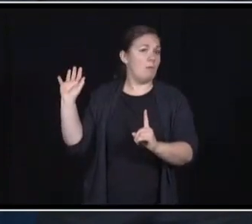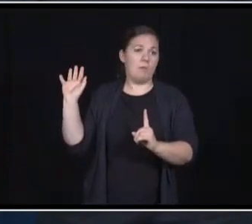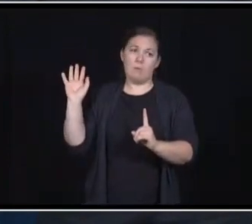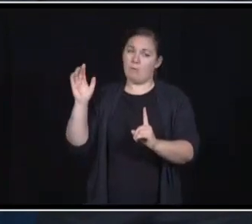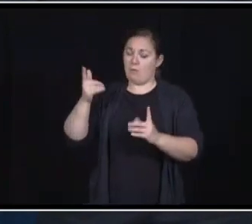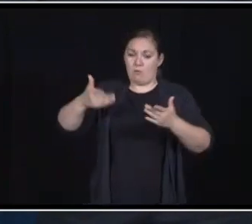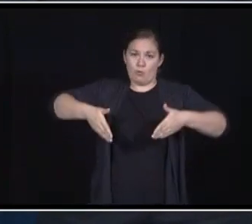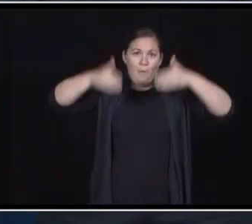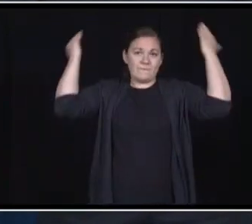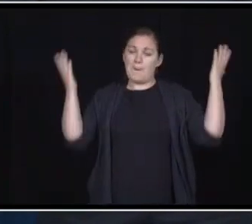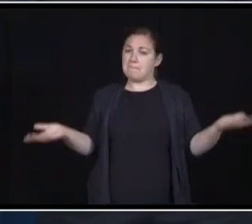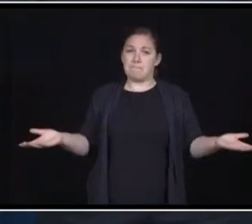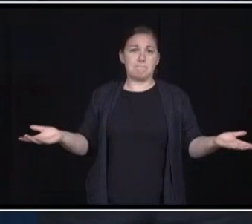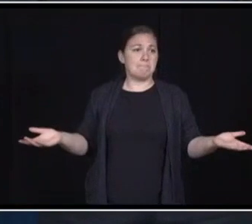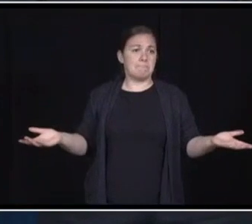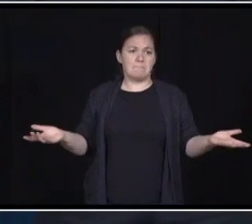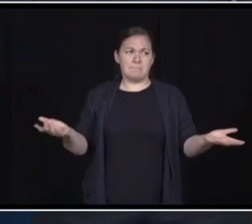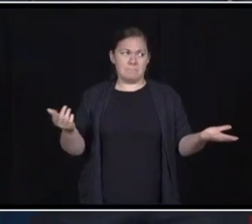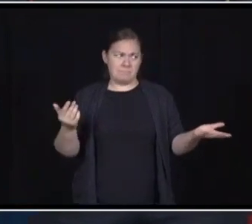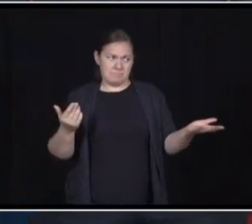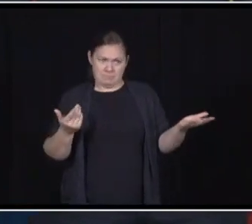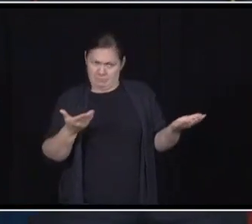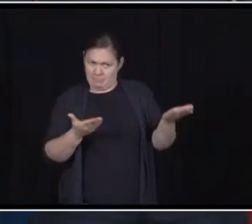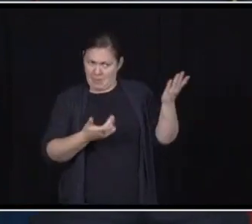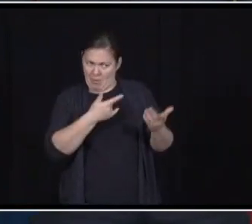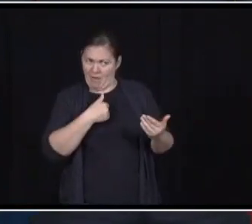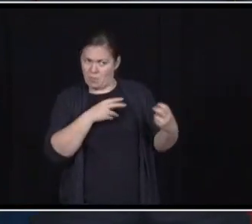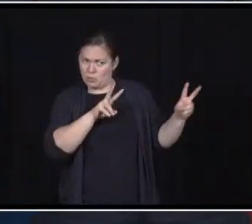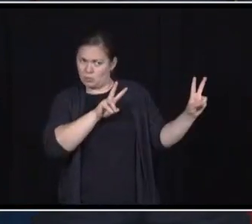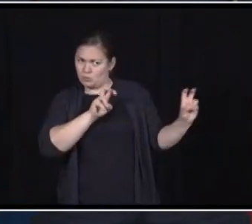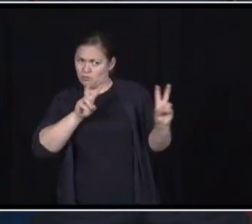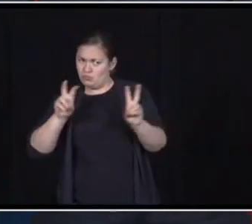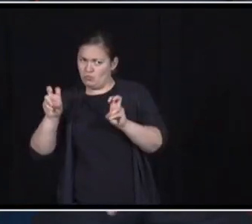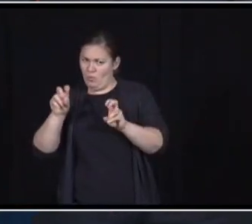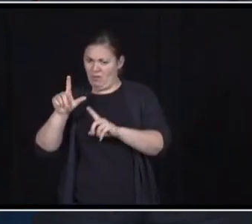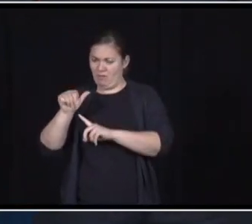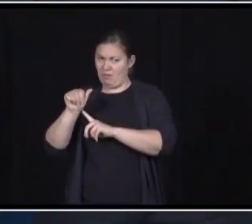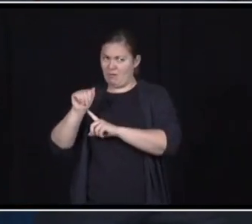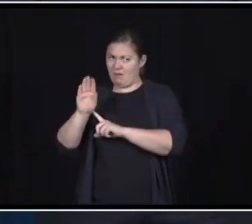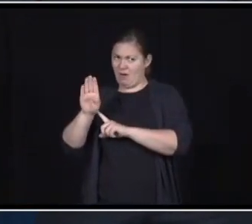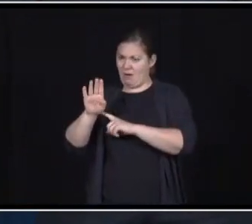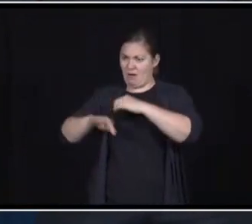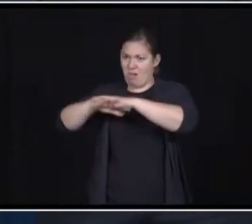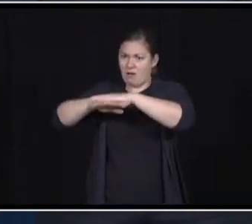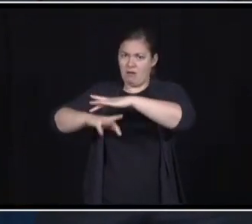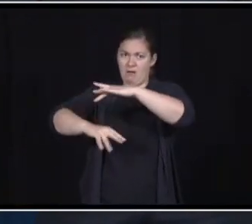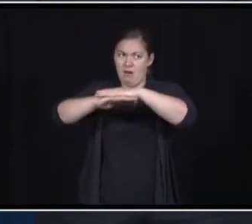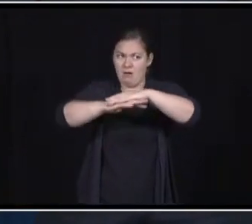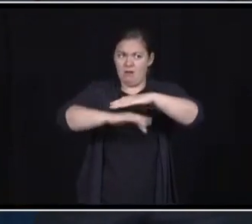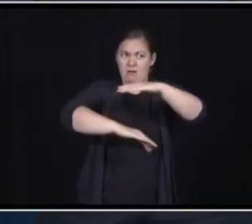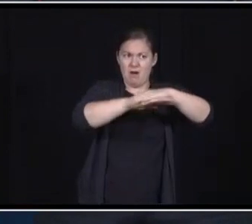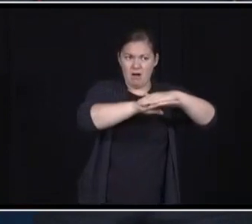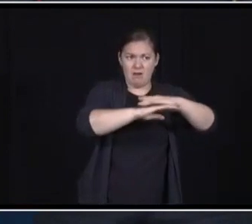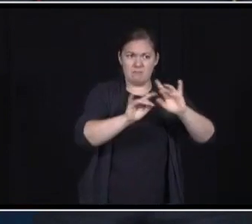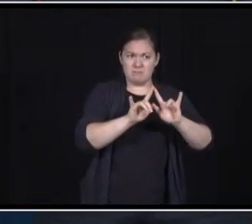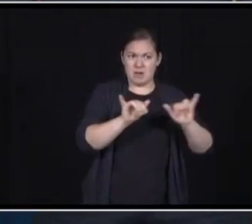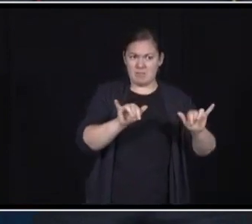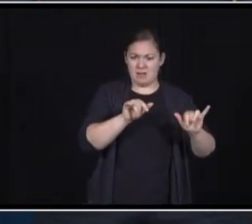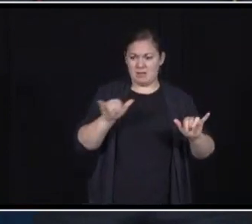In that the current approach was unsustainable. I am wondering if this is in some ways linked to what you just